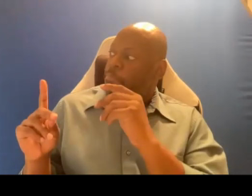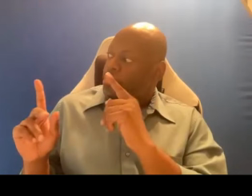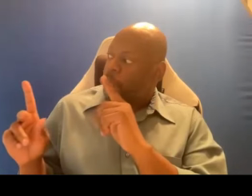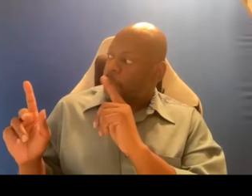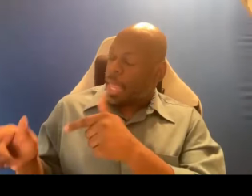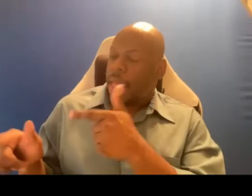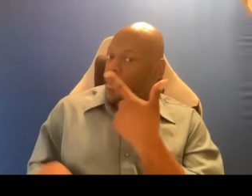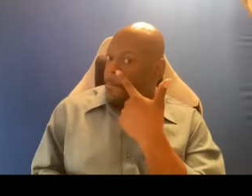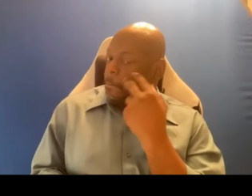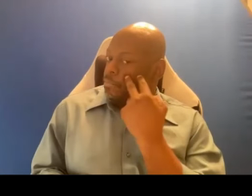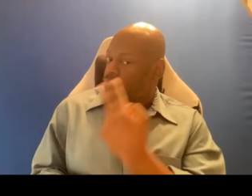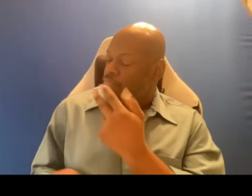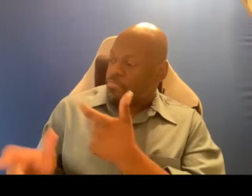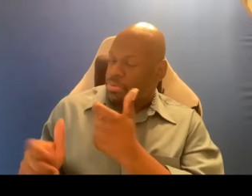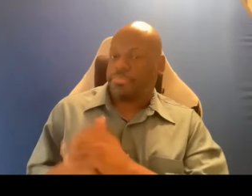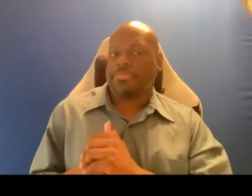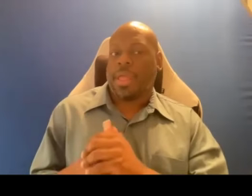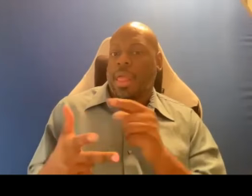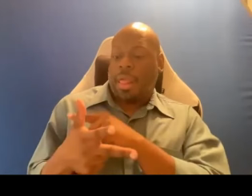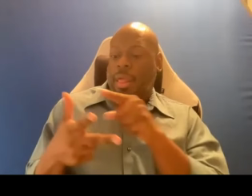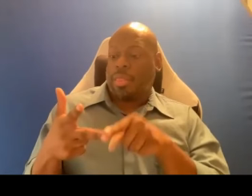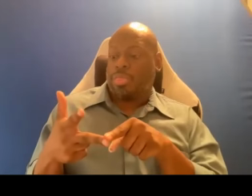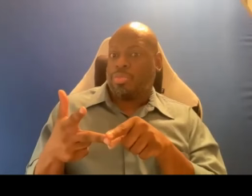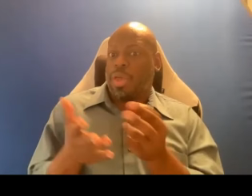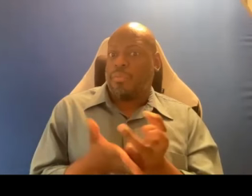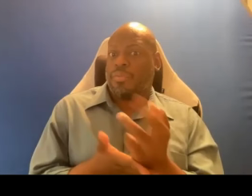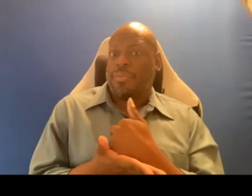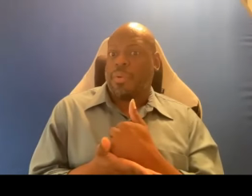with a brief overview of the three roles in academic and functional environments.